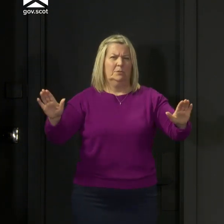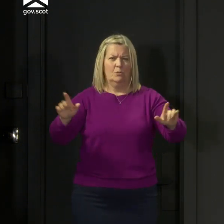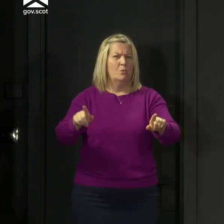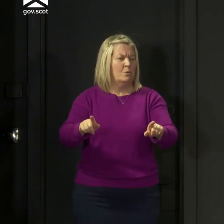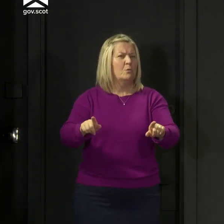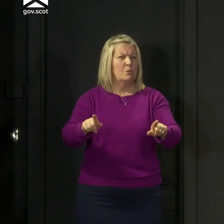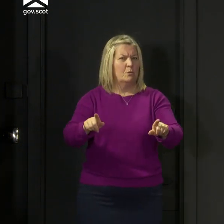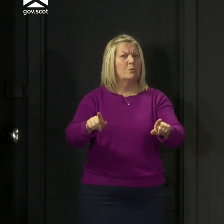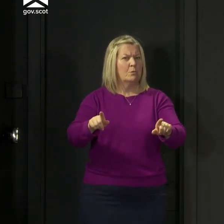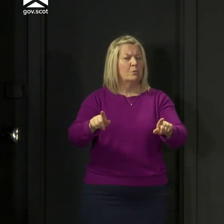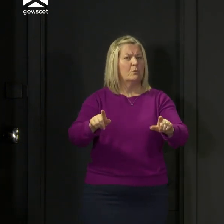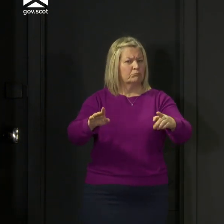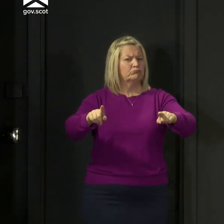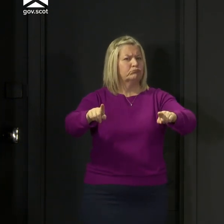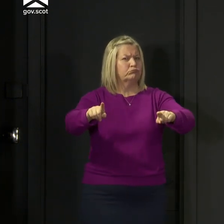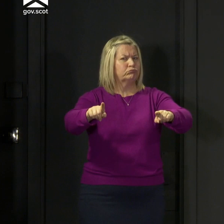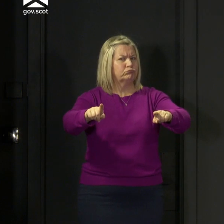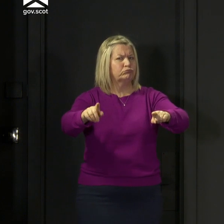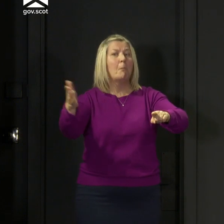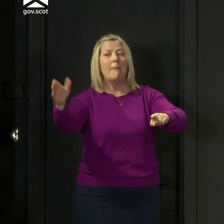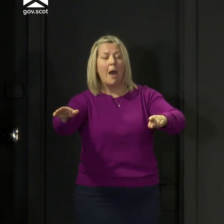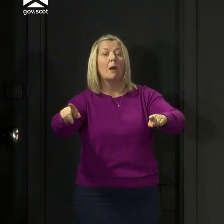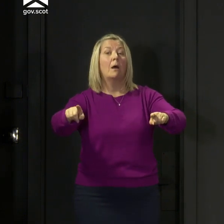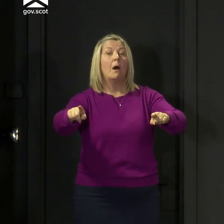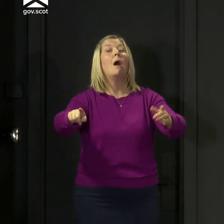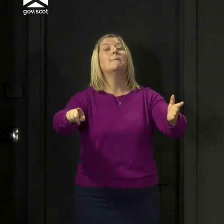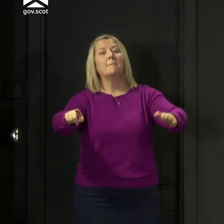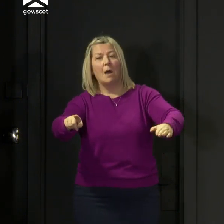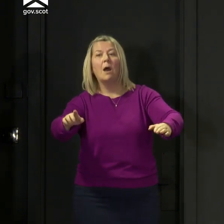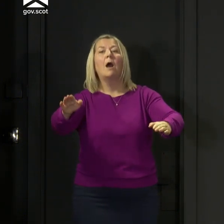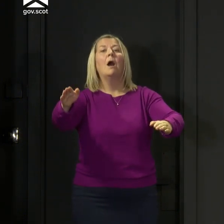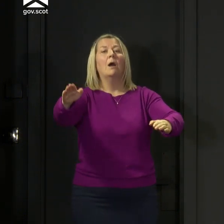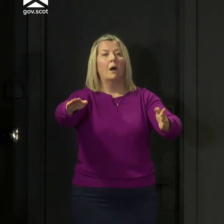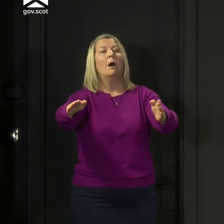as I say as I will continue to do, that it is vital that we take these decisions in Scotland